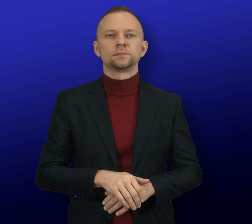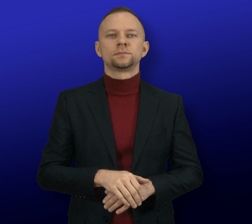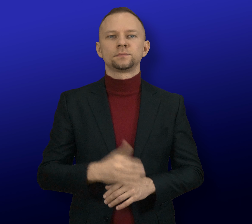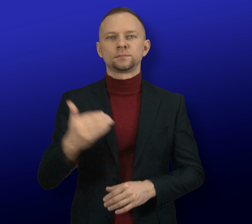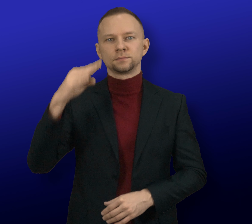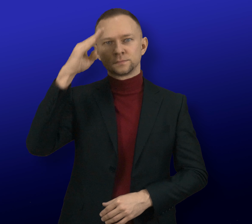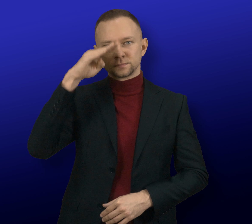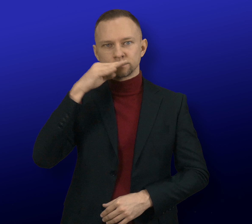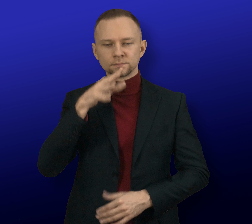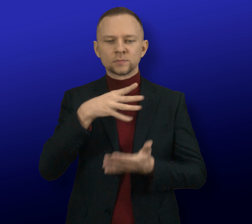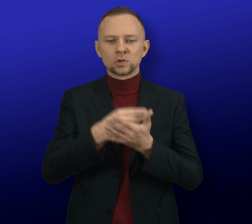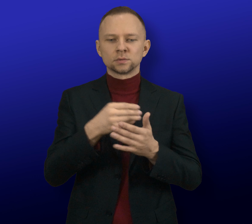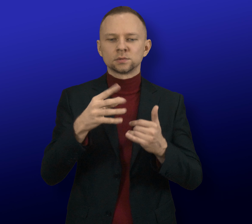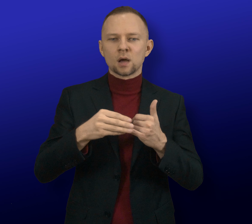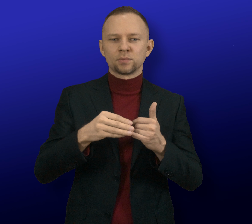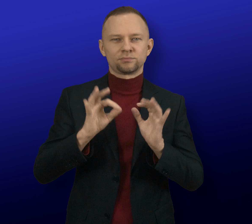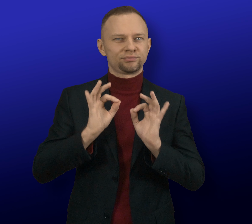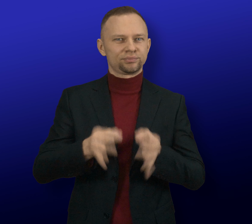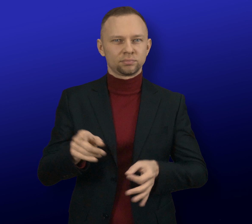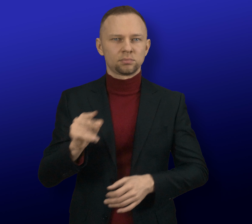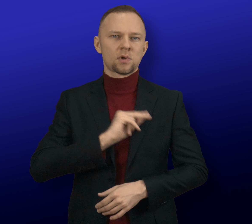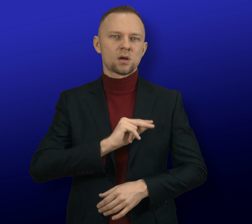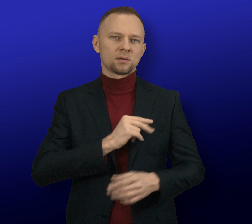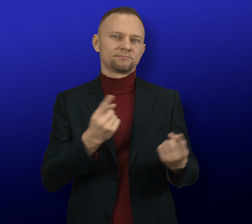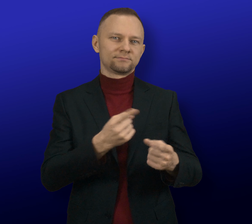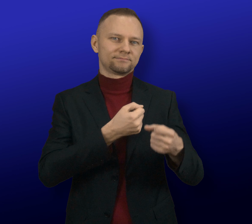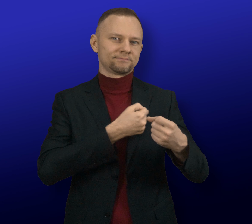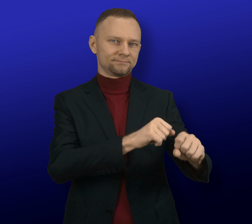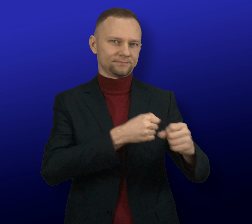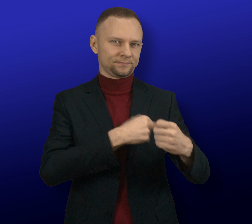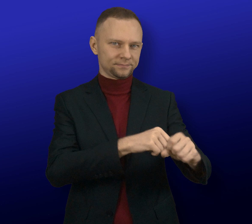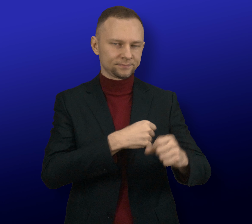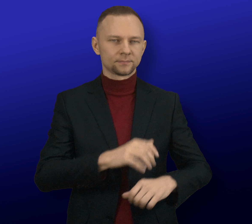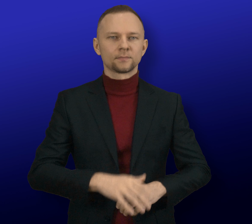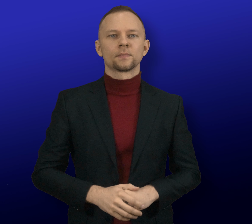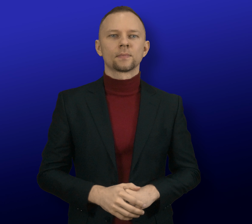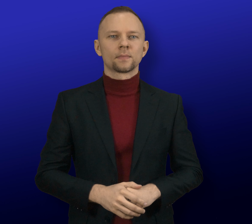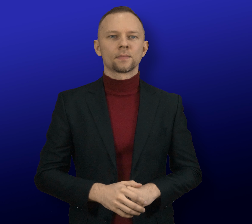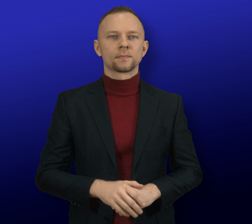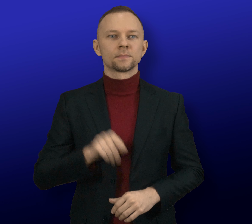, into the family of a peasant who made his living as a carpenter.